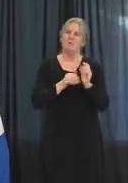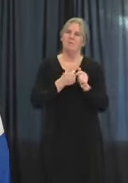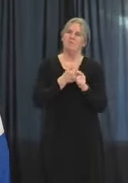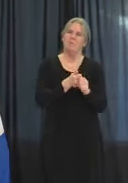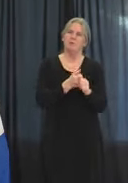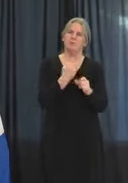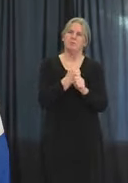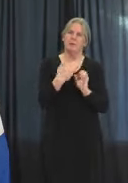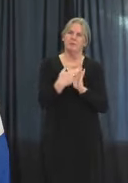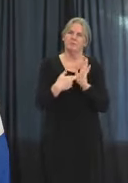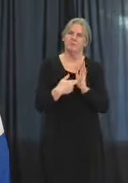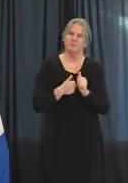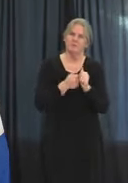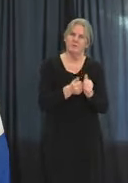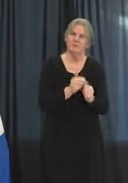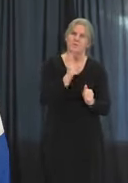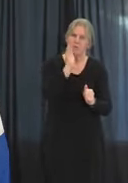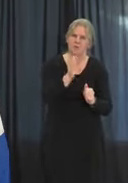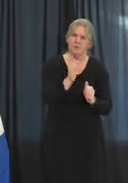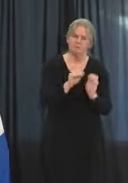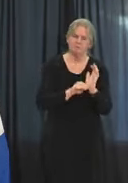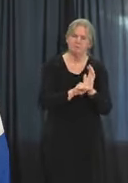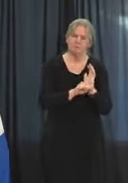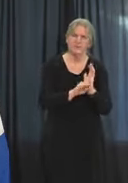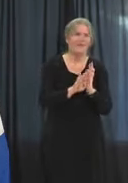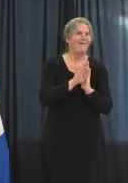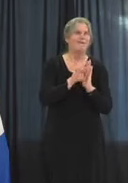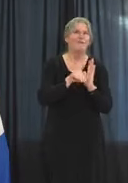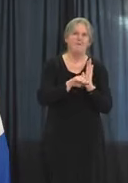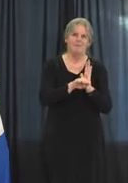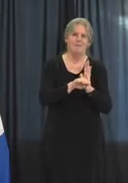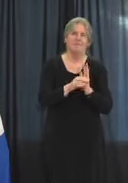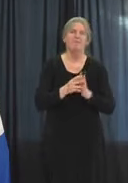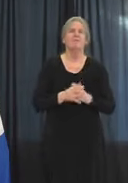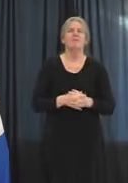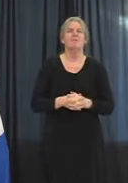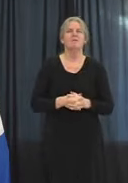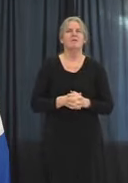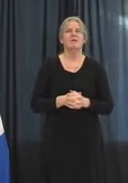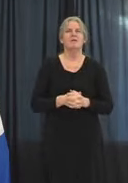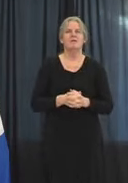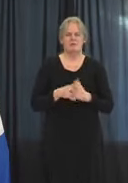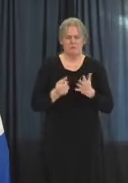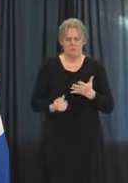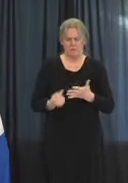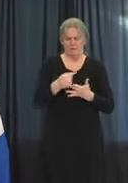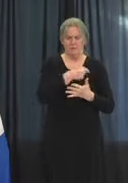right thing. Now, let me review a few of the